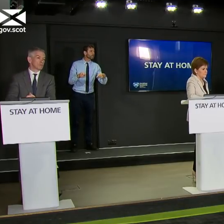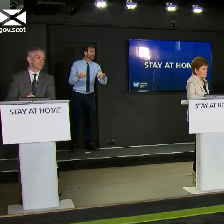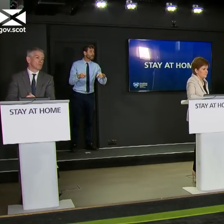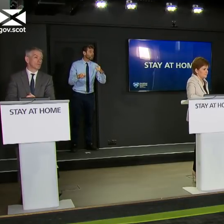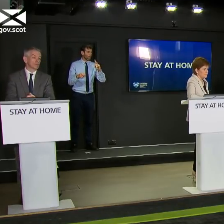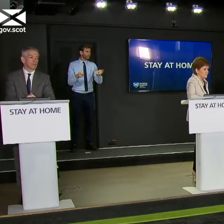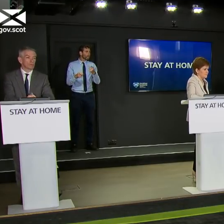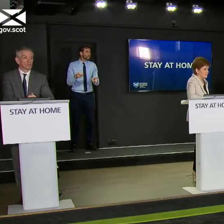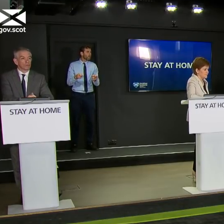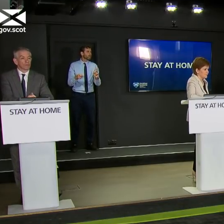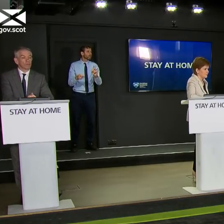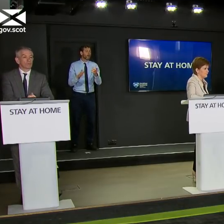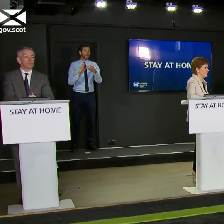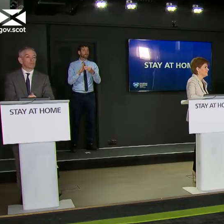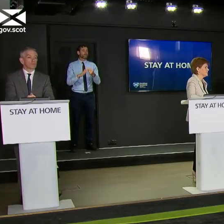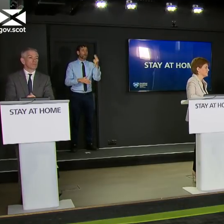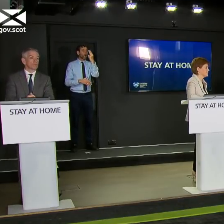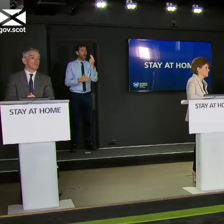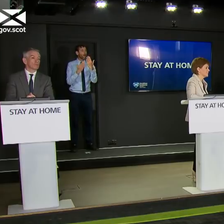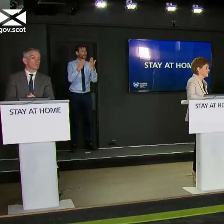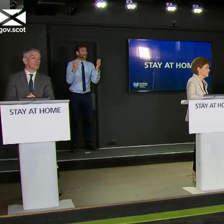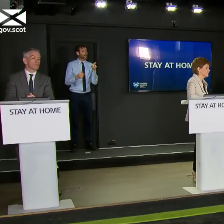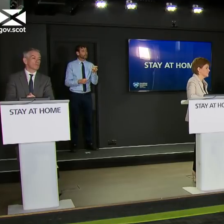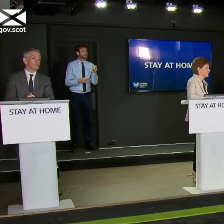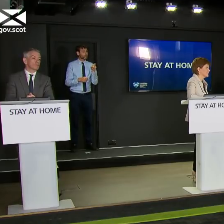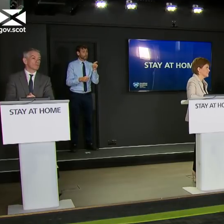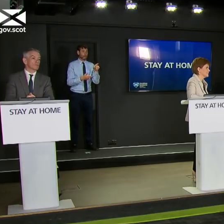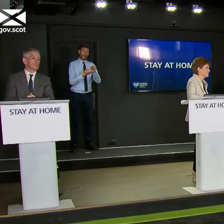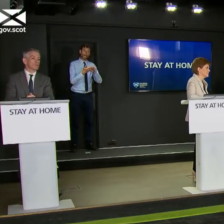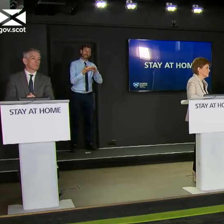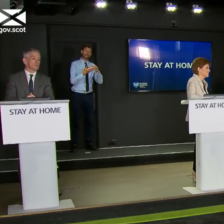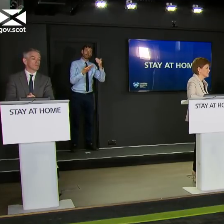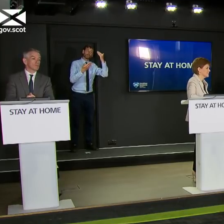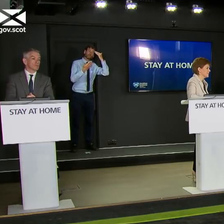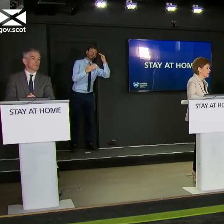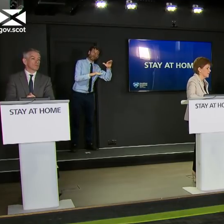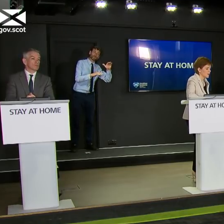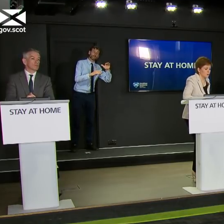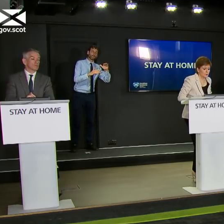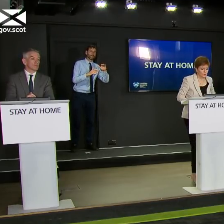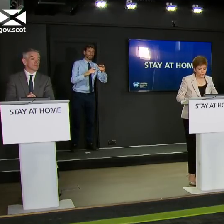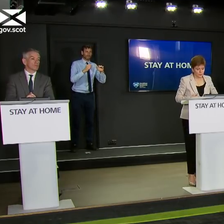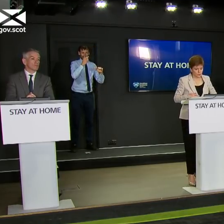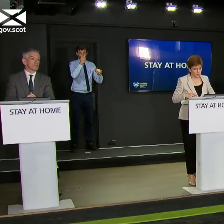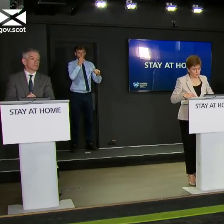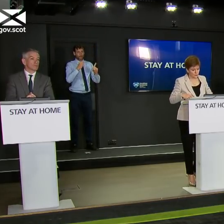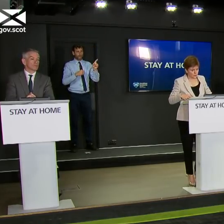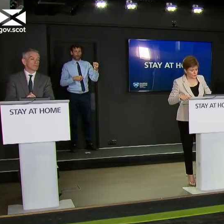art gallery or craft workshop as a tourism business, but not a high-street stationer or greetings card shop selling the same items?